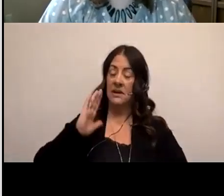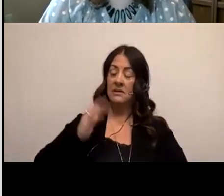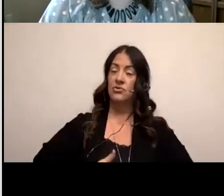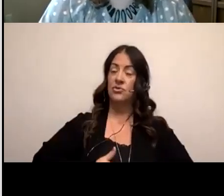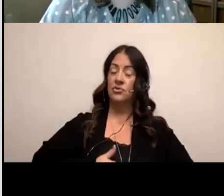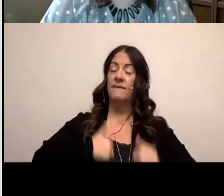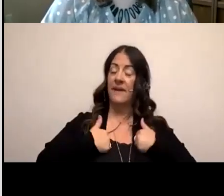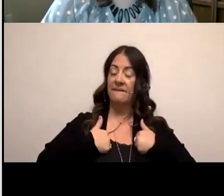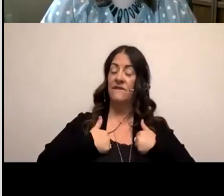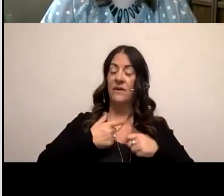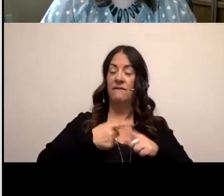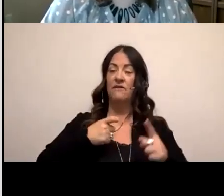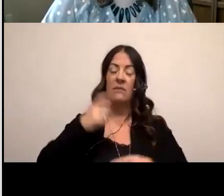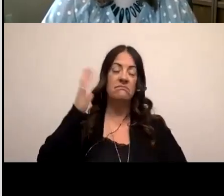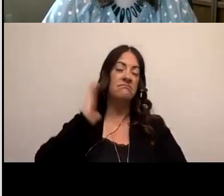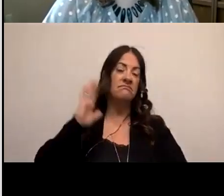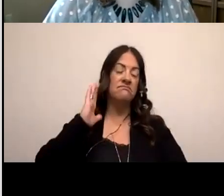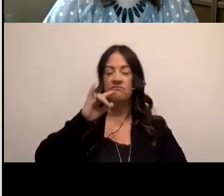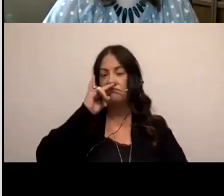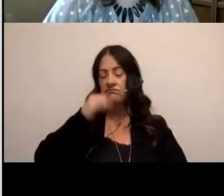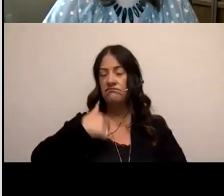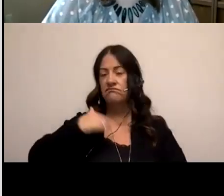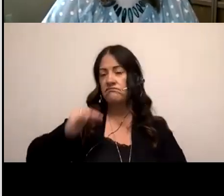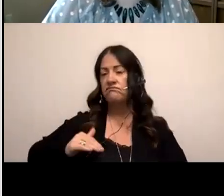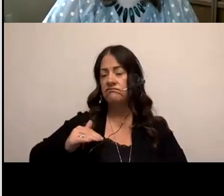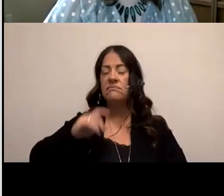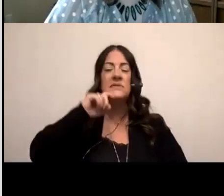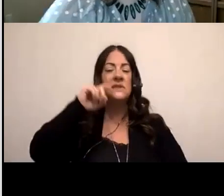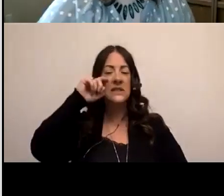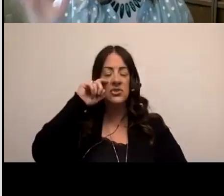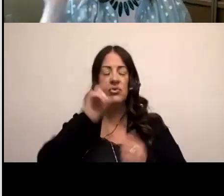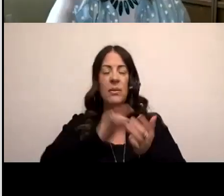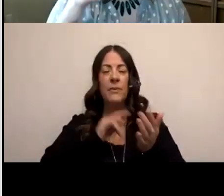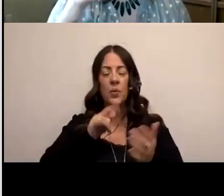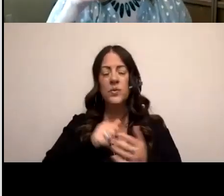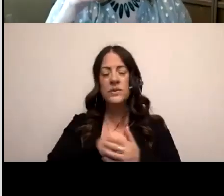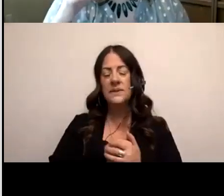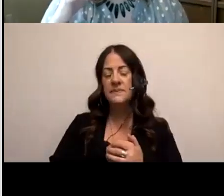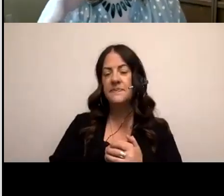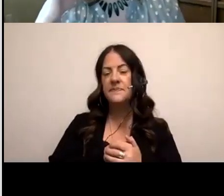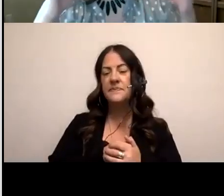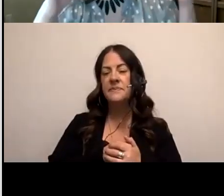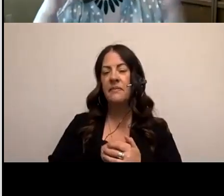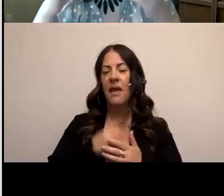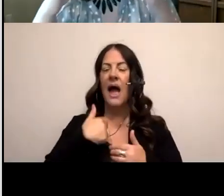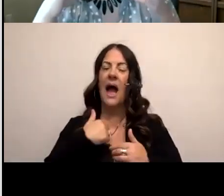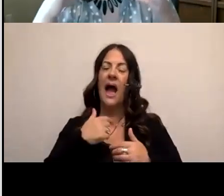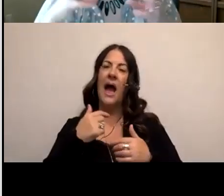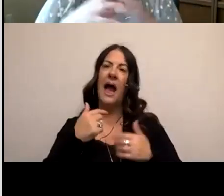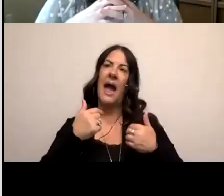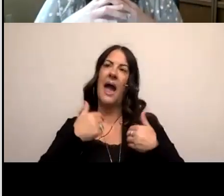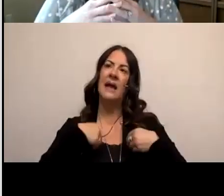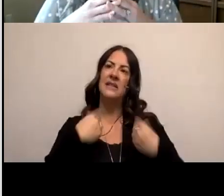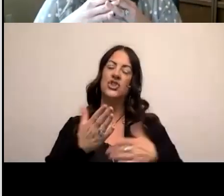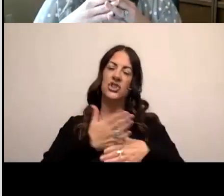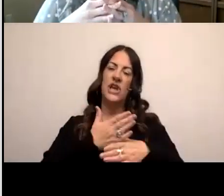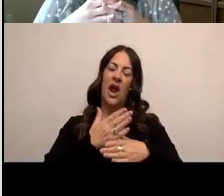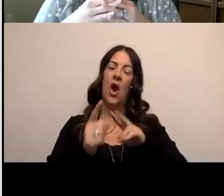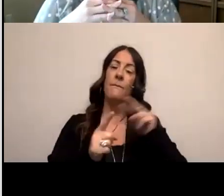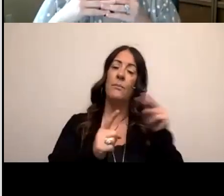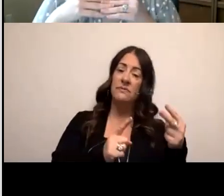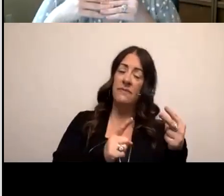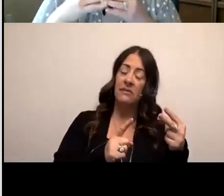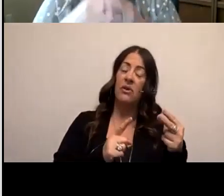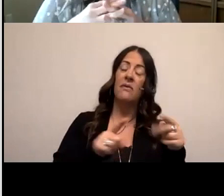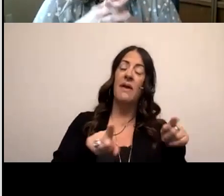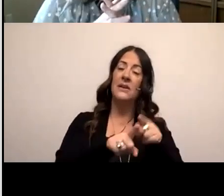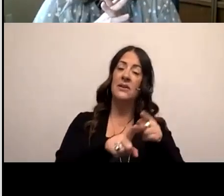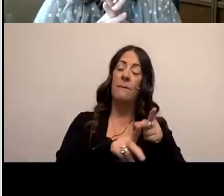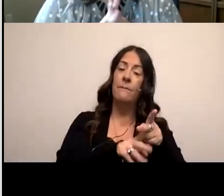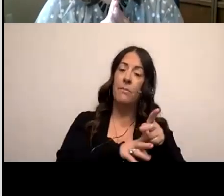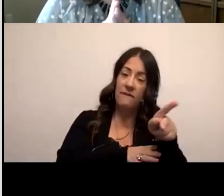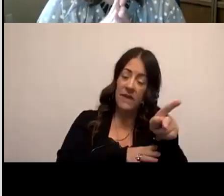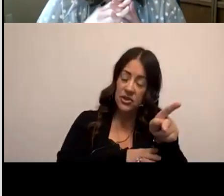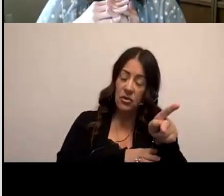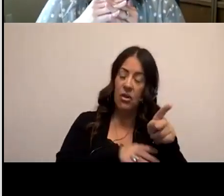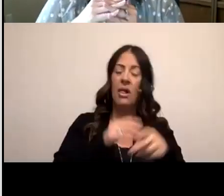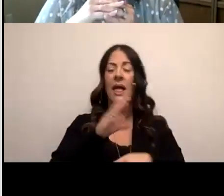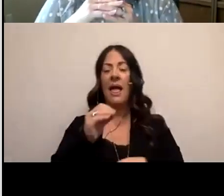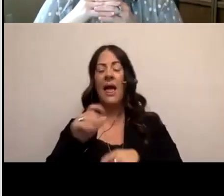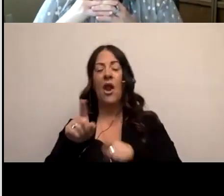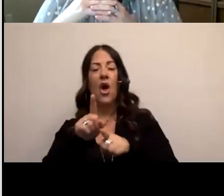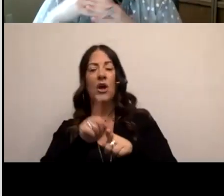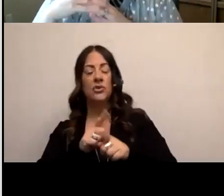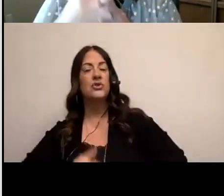FROM AN A PROFESSIONAL PERSPECTIVE AND SOMEONE HAS EXPERIENCED THOSE KIND OF ABUSES AND CONTINUES